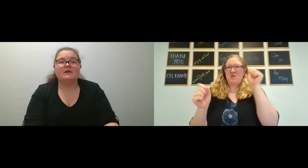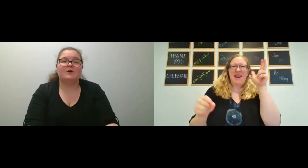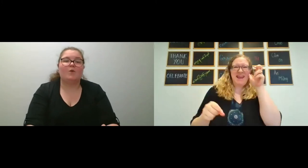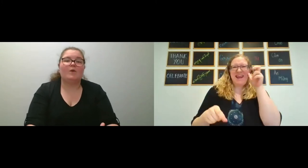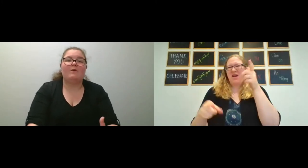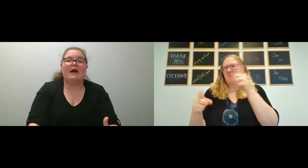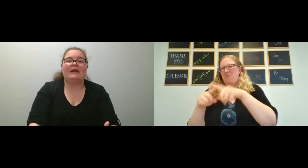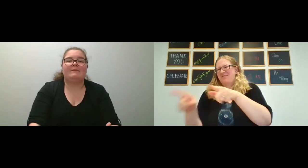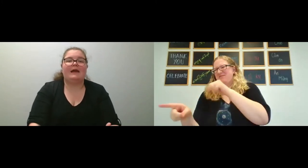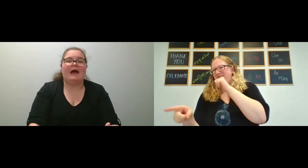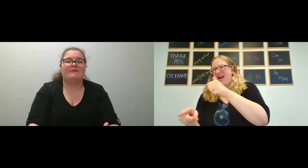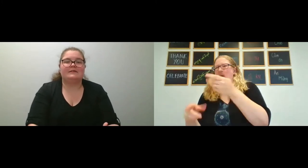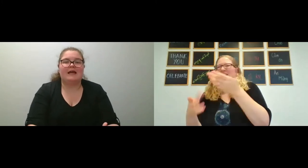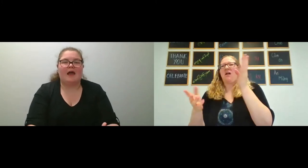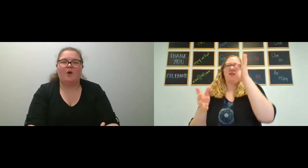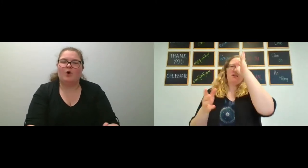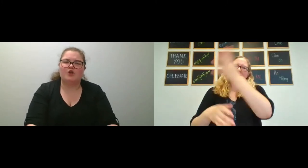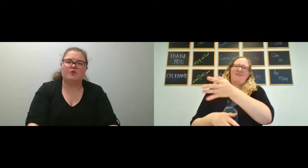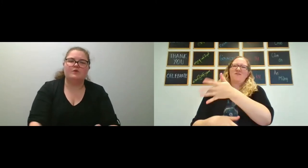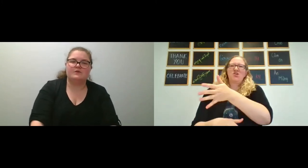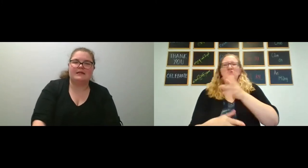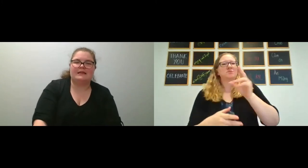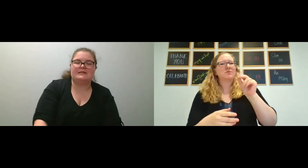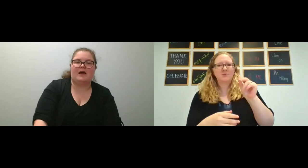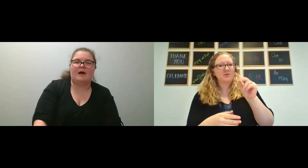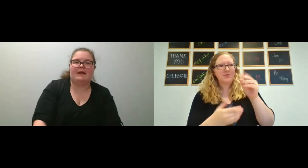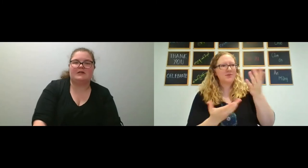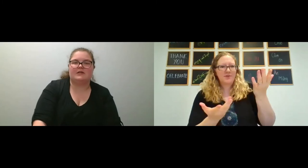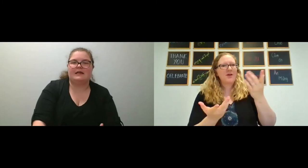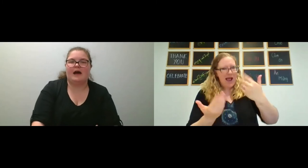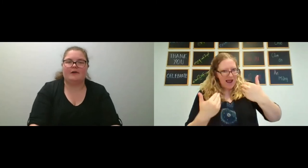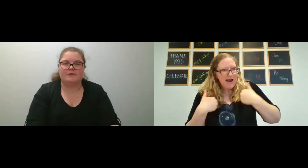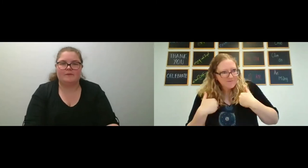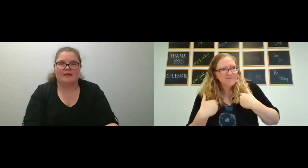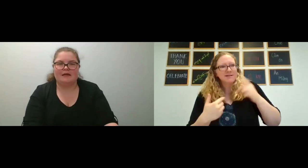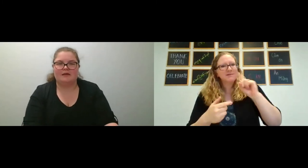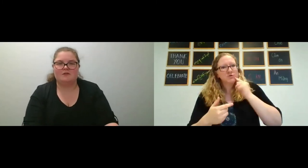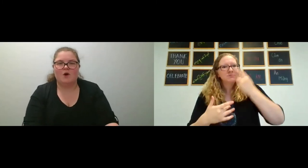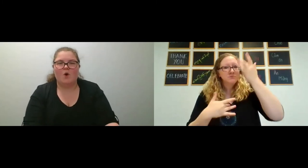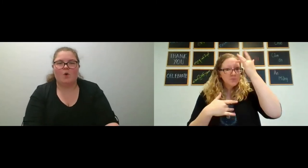So we don't want anybody to ever say, "Well, you used to need this accomodation and now you don't need it